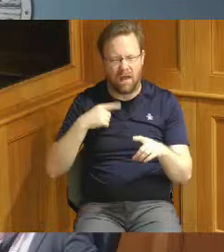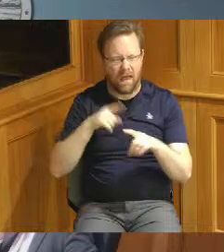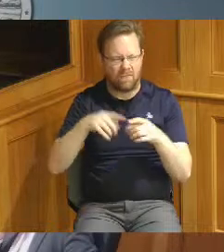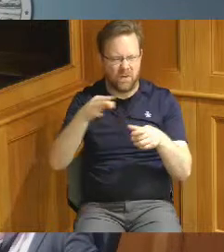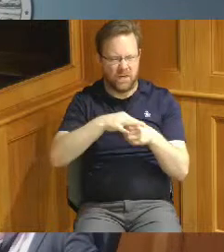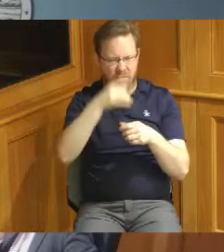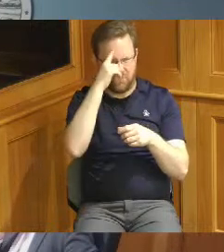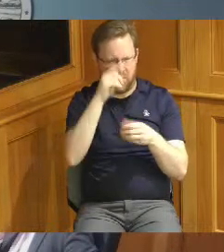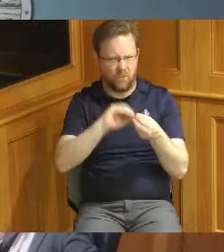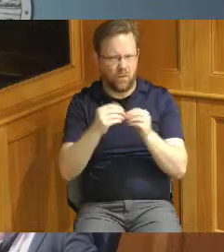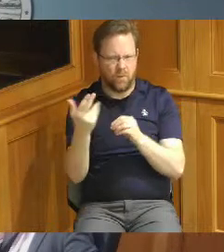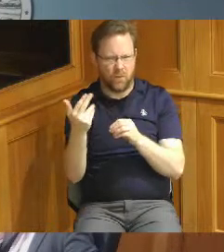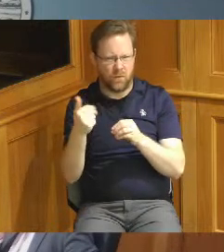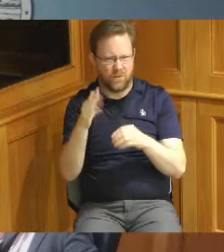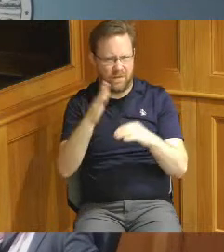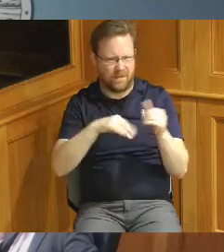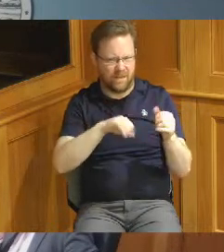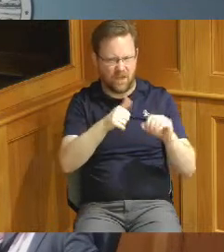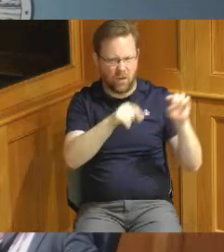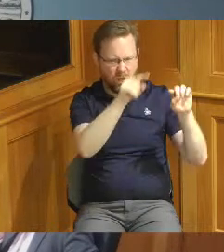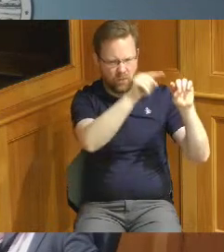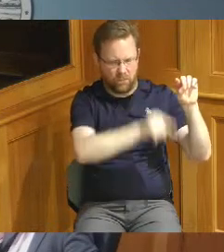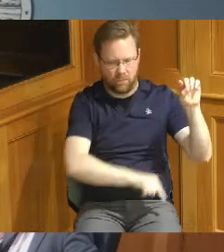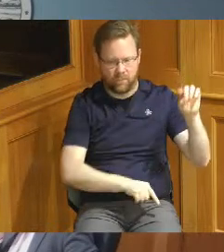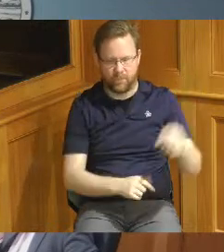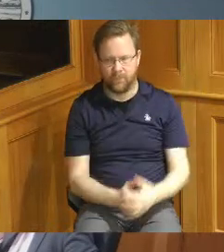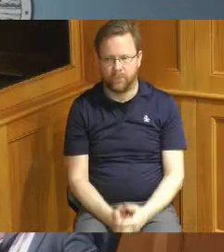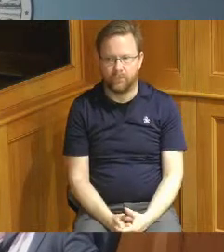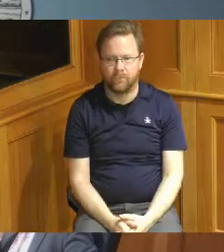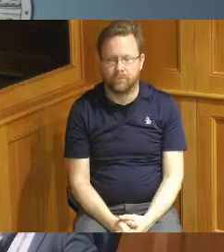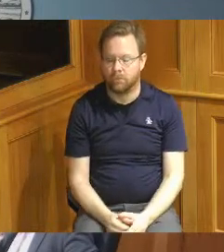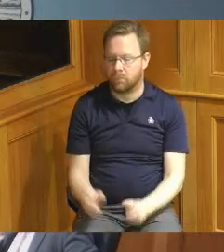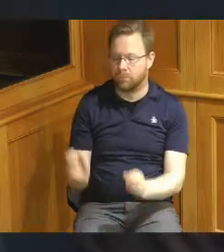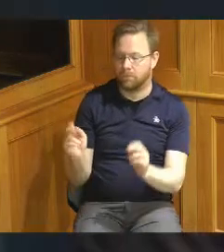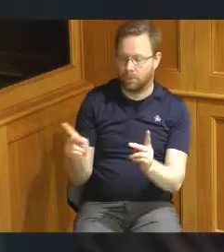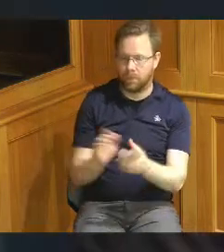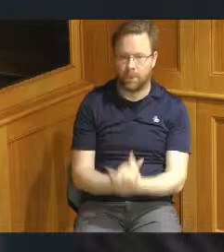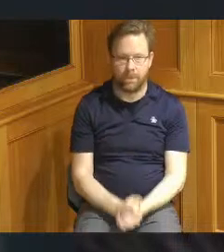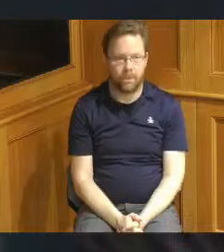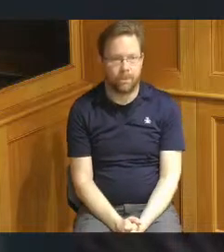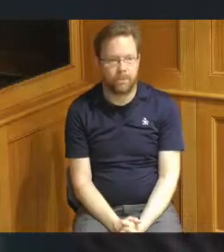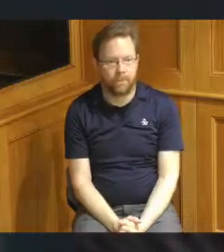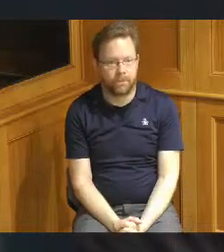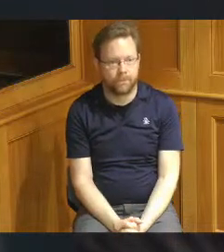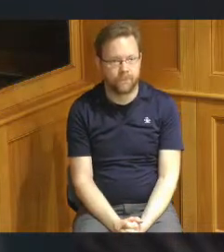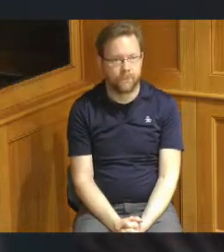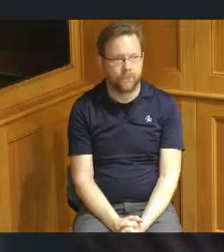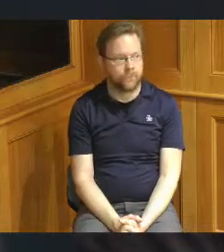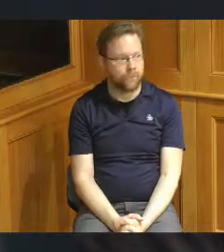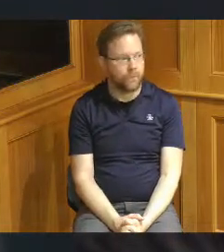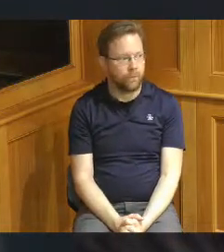Over the Rhine Special Improvement District plan that is an amount that is assessed to the County